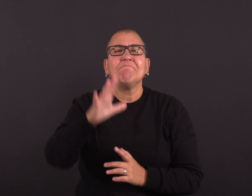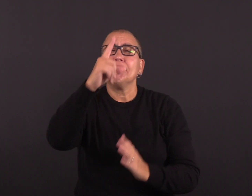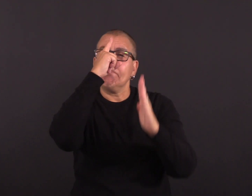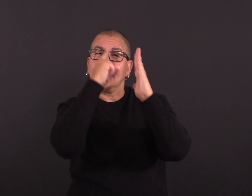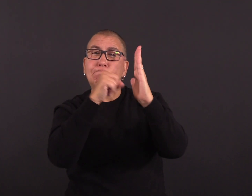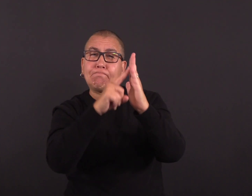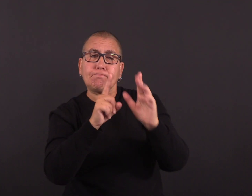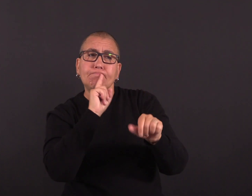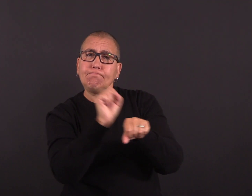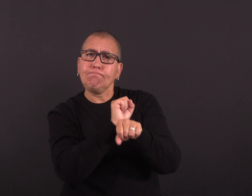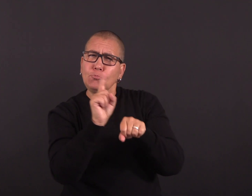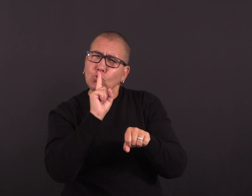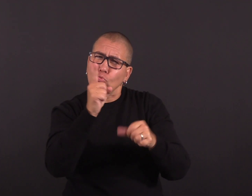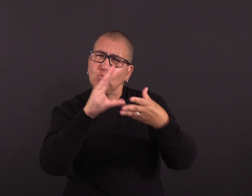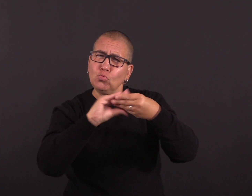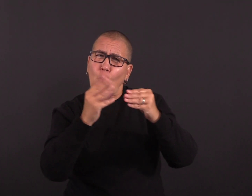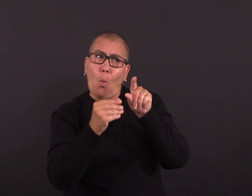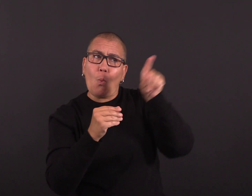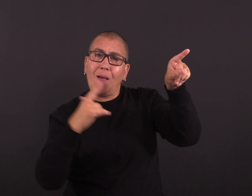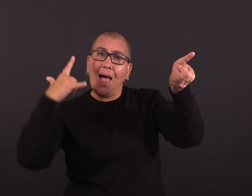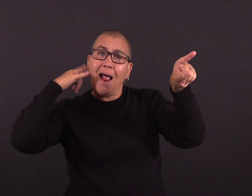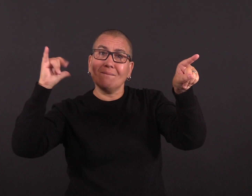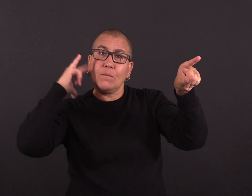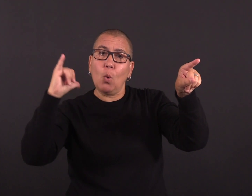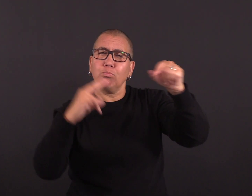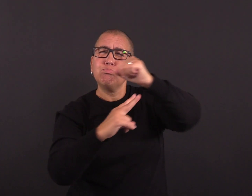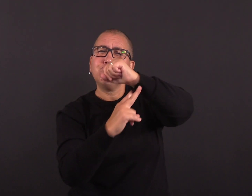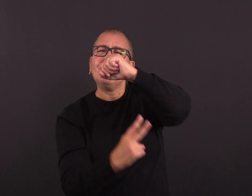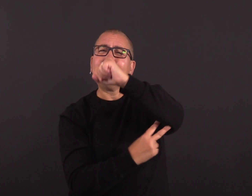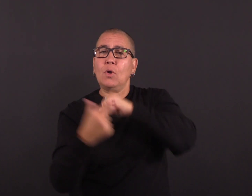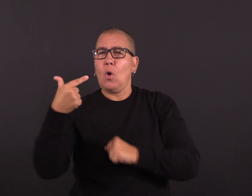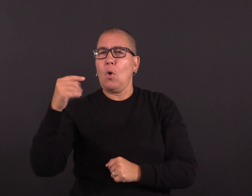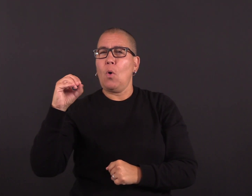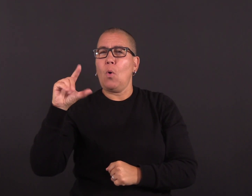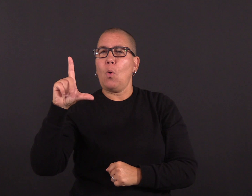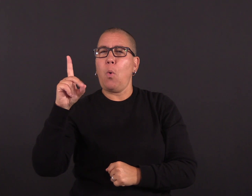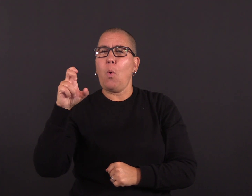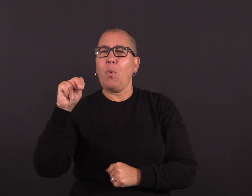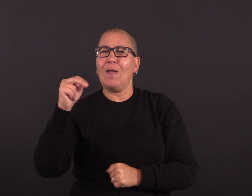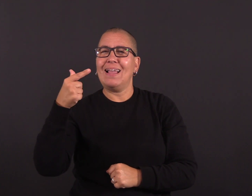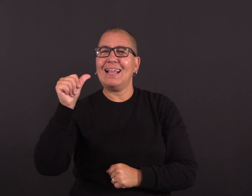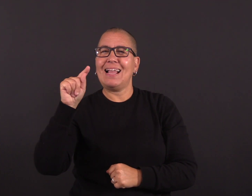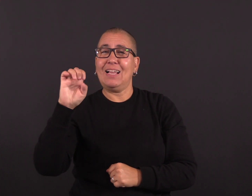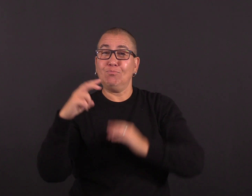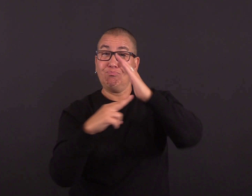probably forever,” Wachter said. “I liken it to the Golden Gate Bridge: